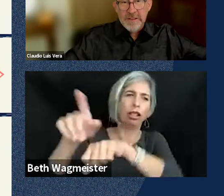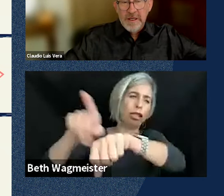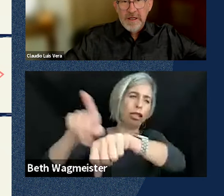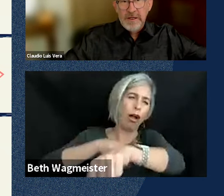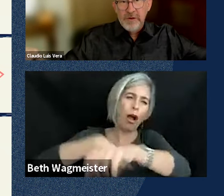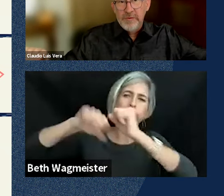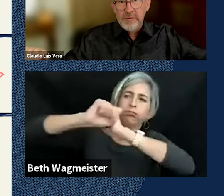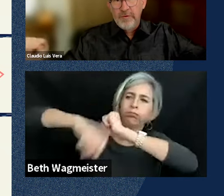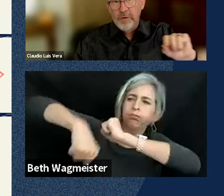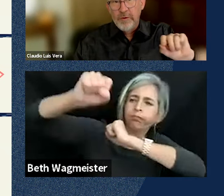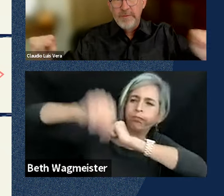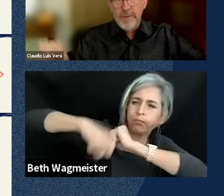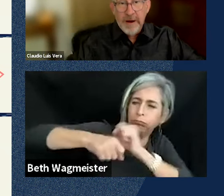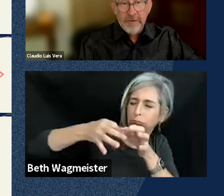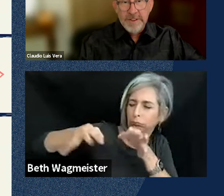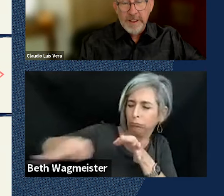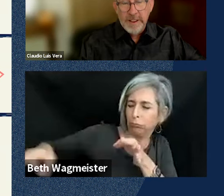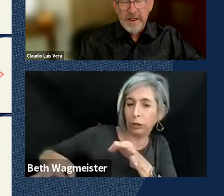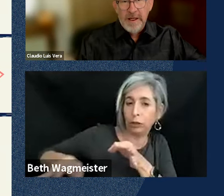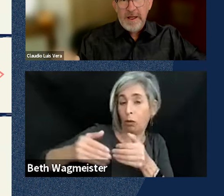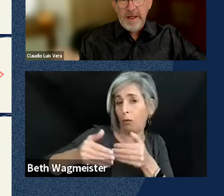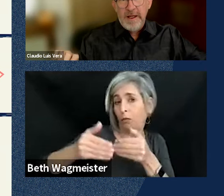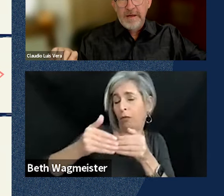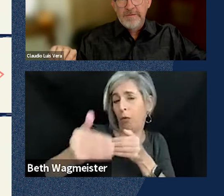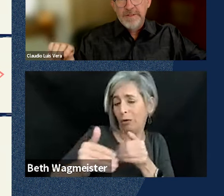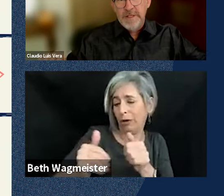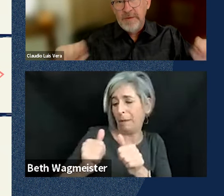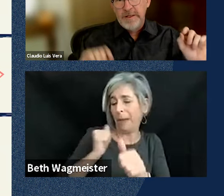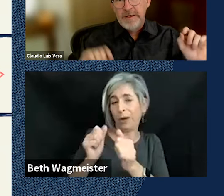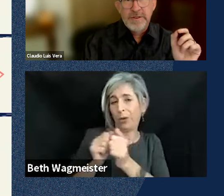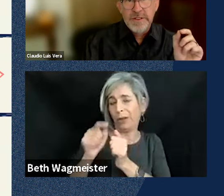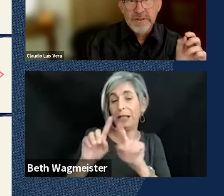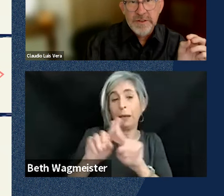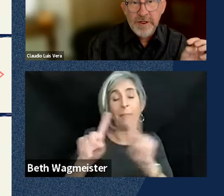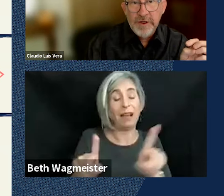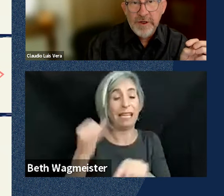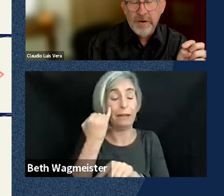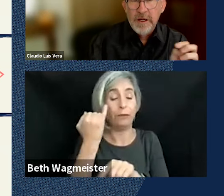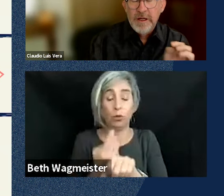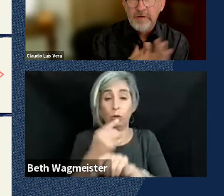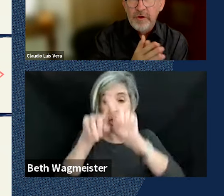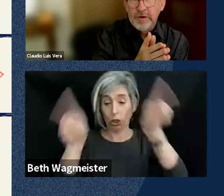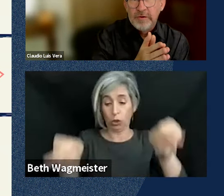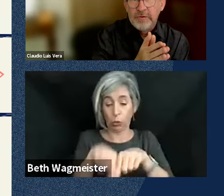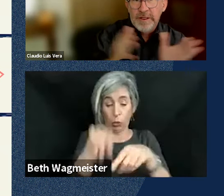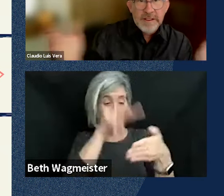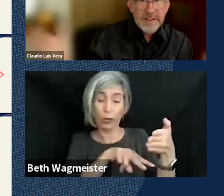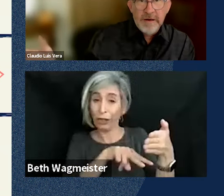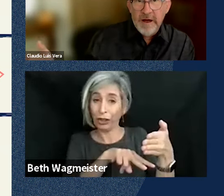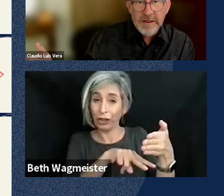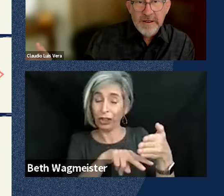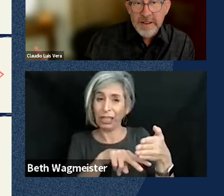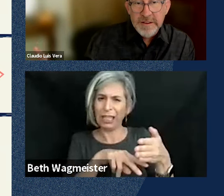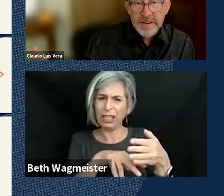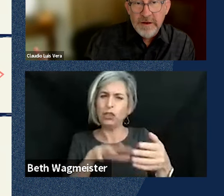text, and you can move forward and backwards in it. And for somebody who's using a screen reader, if you're going to read the entire contents